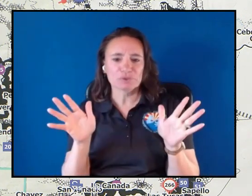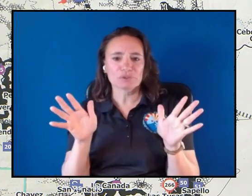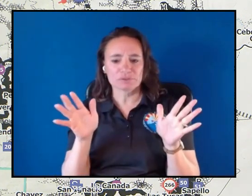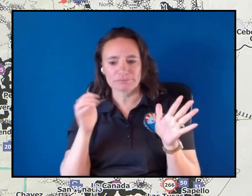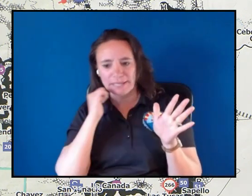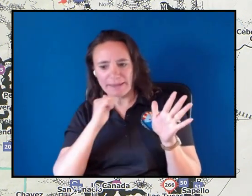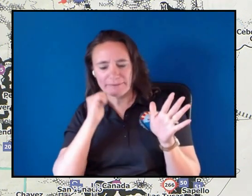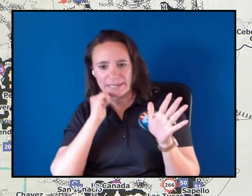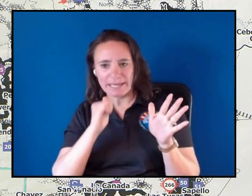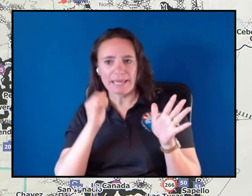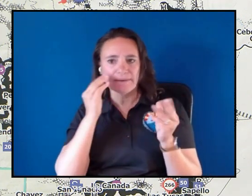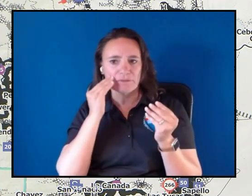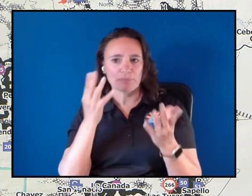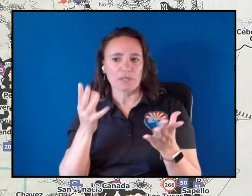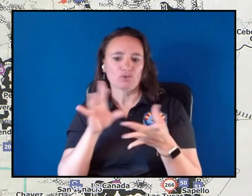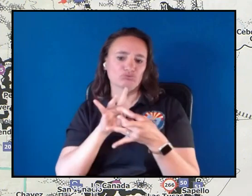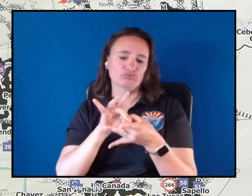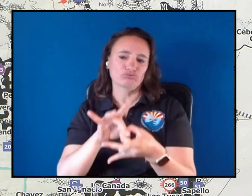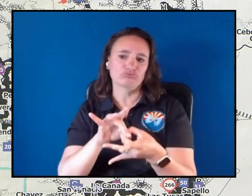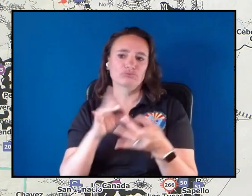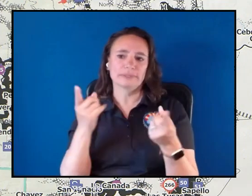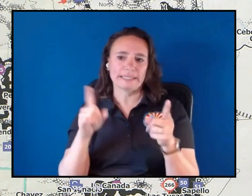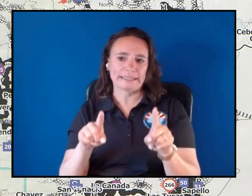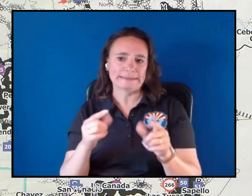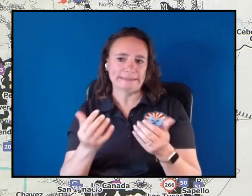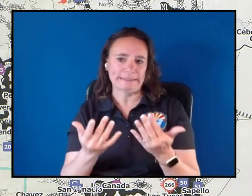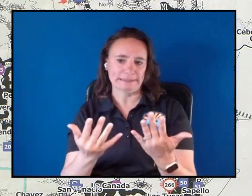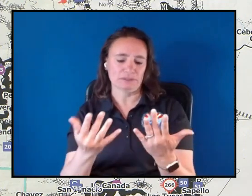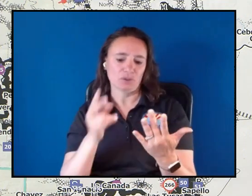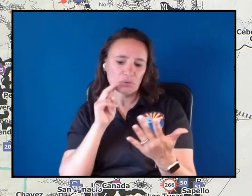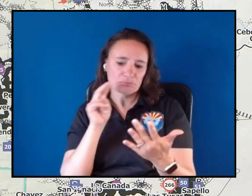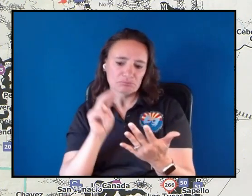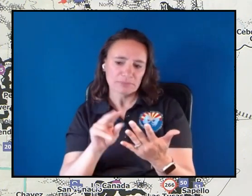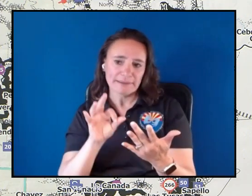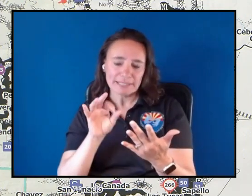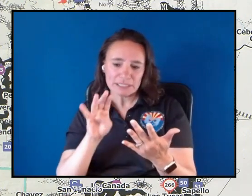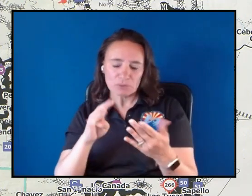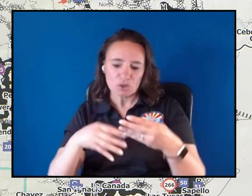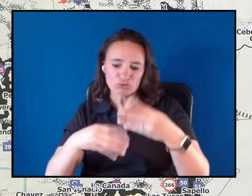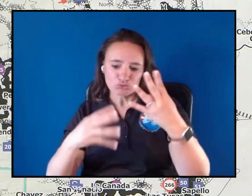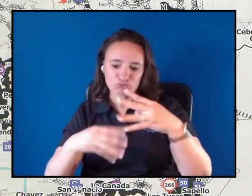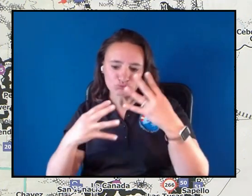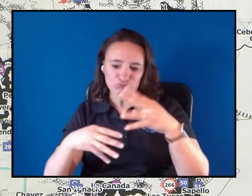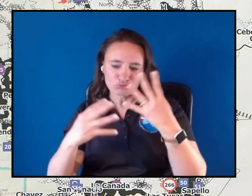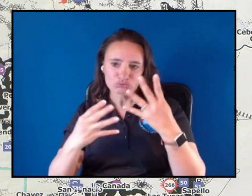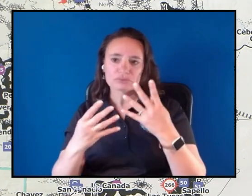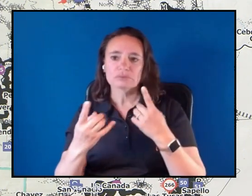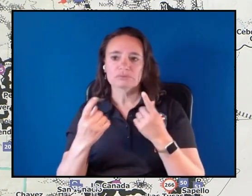So, feel free to get on that Facebook page, scroll through it, ask your questions, leave your comments, and we'll